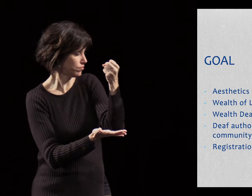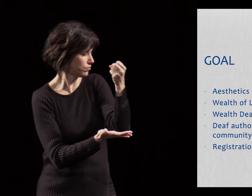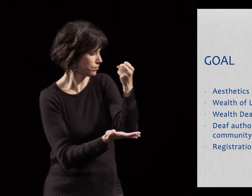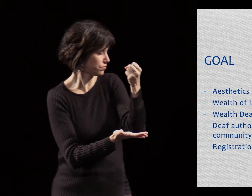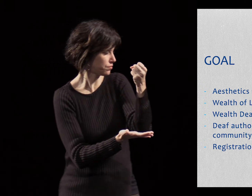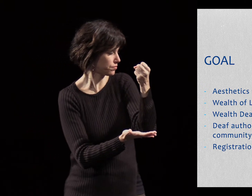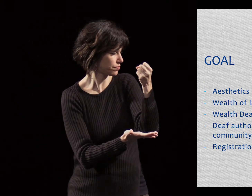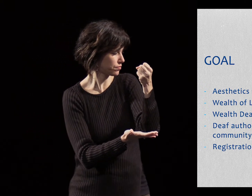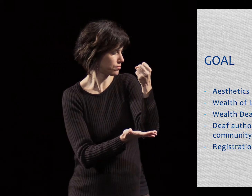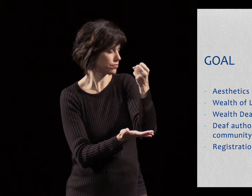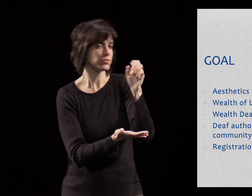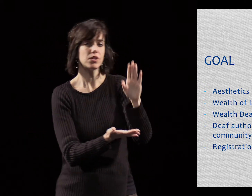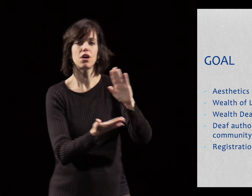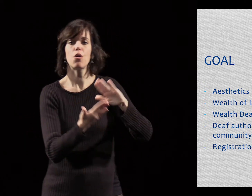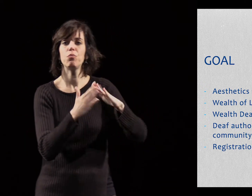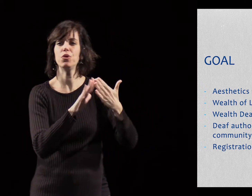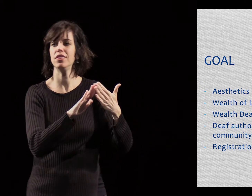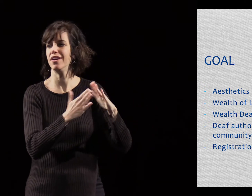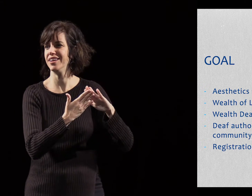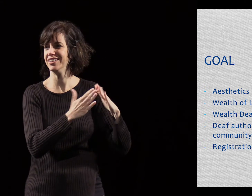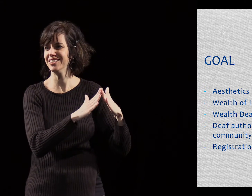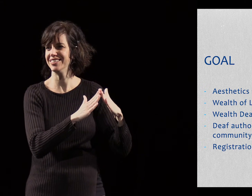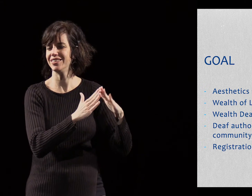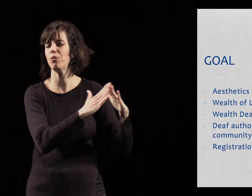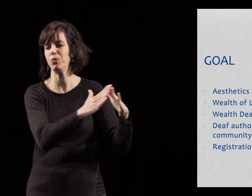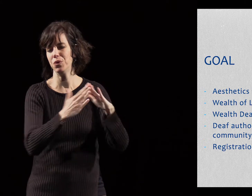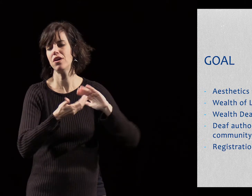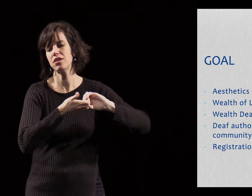Deaf authors from the Deaf community itself.